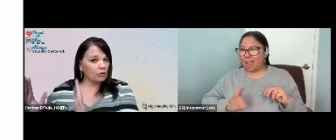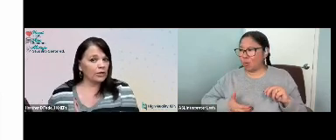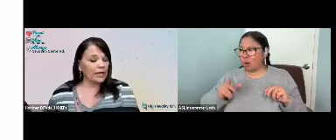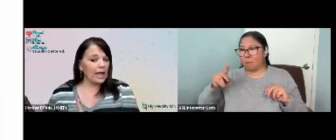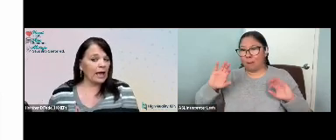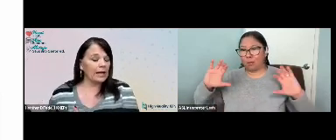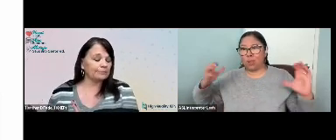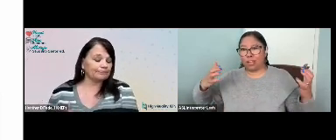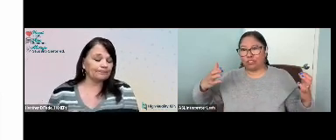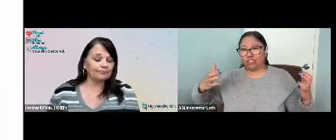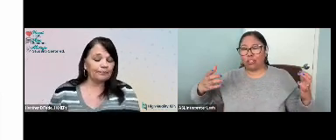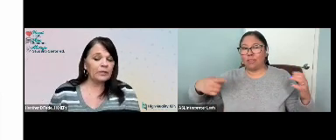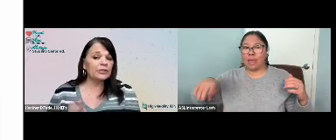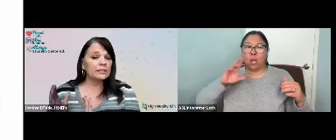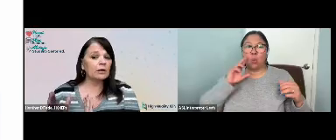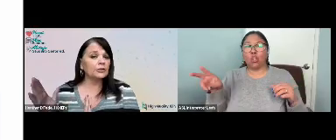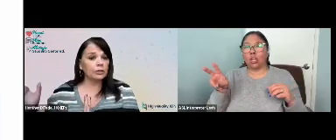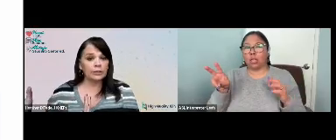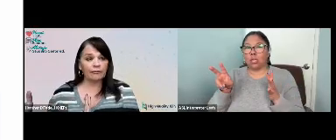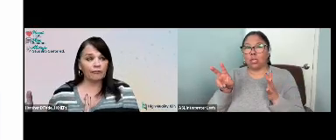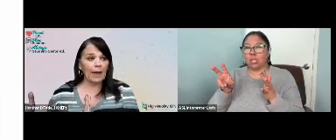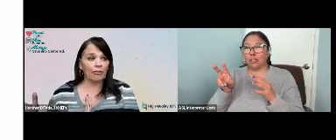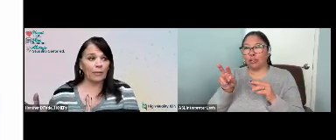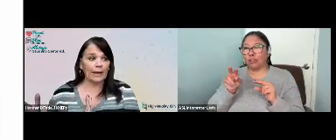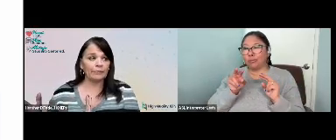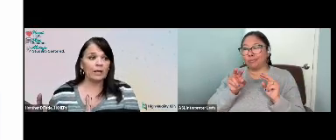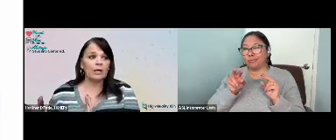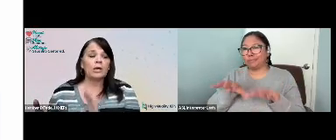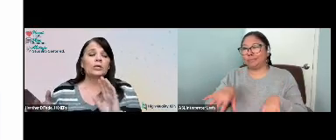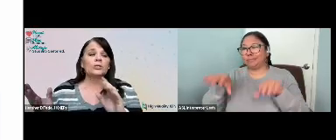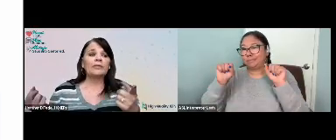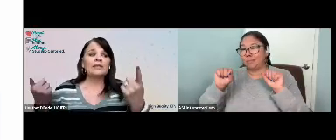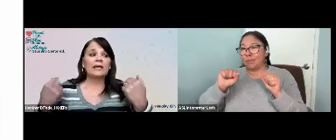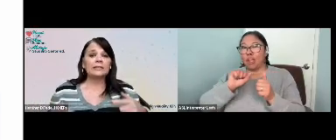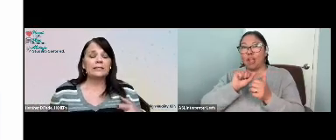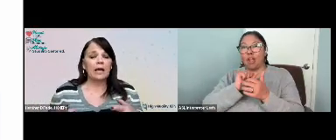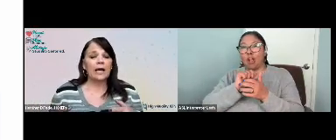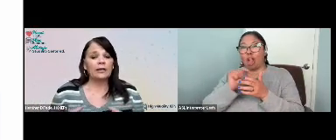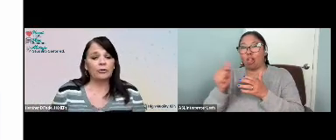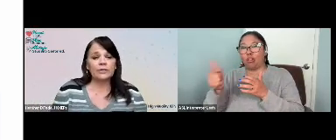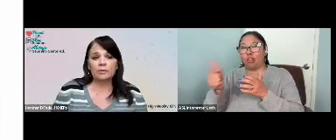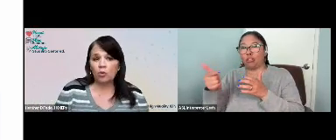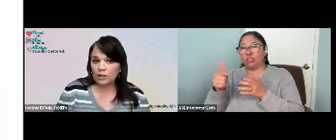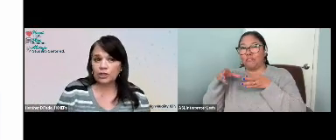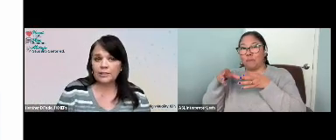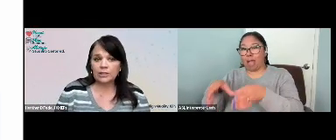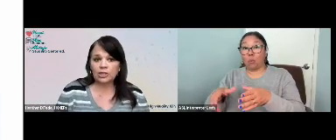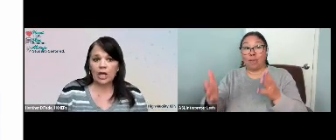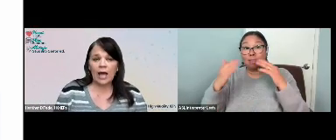be looking at this alternative pathway. So on the next slide, there were some questions in